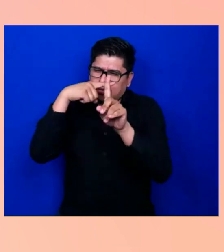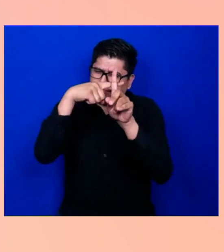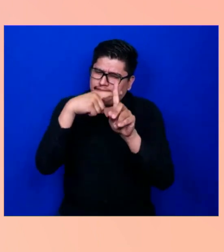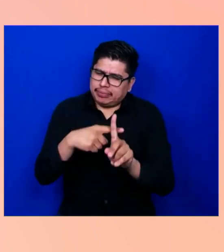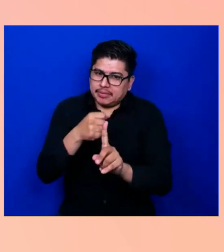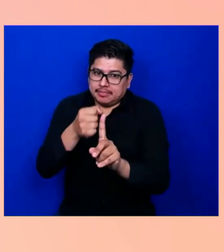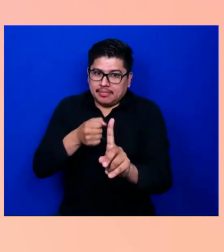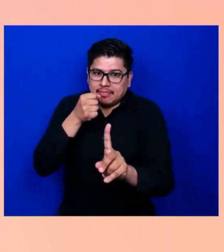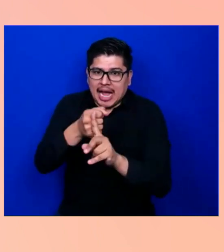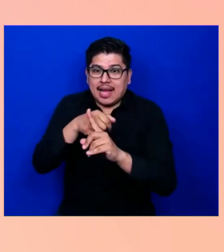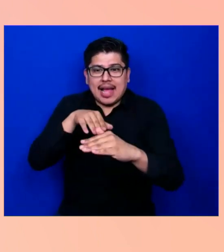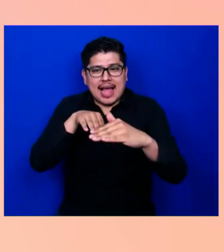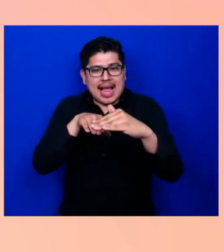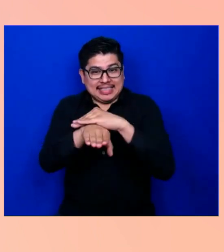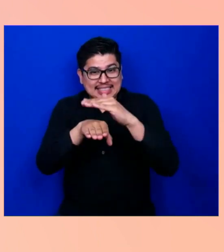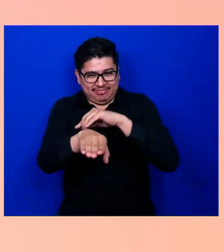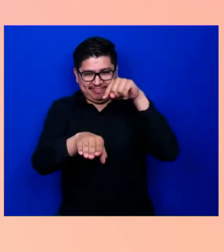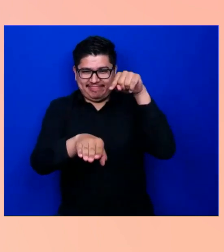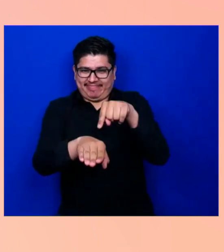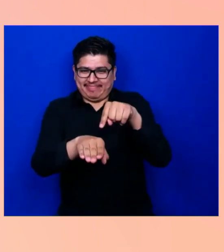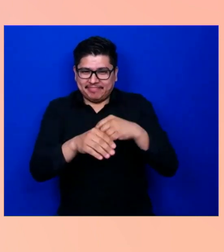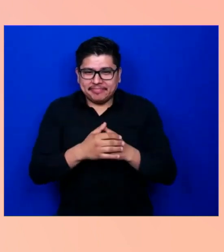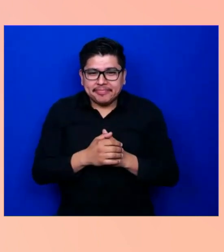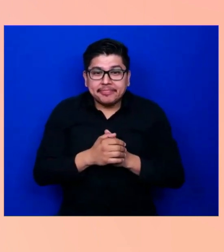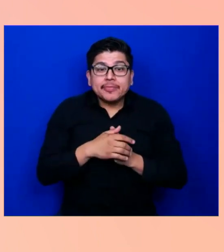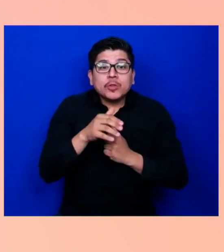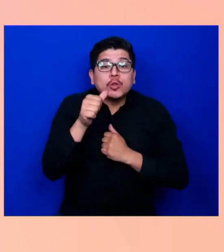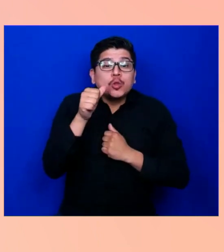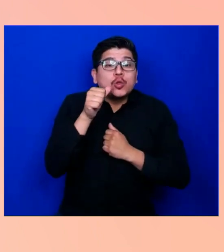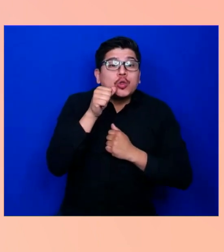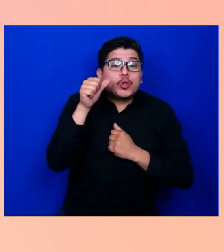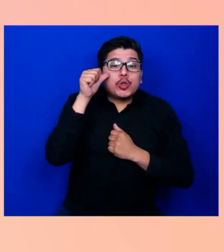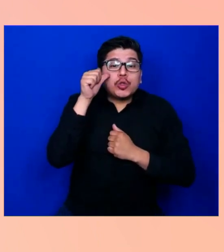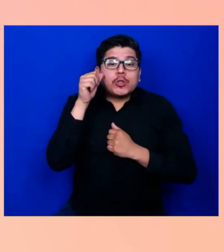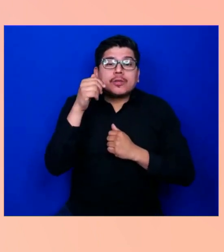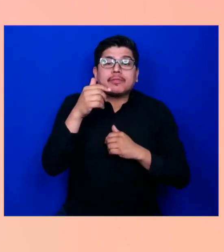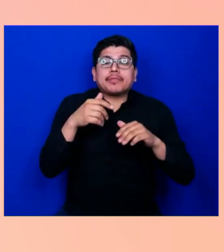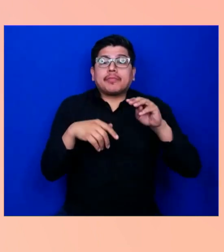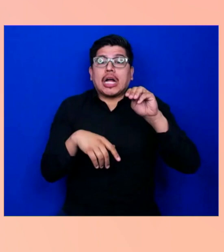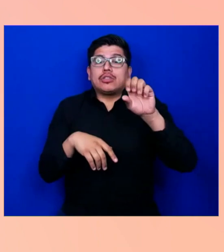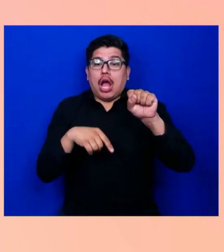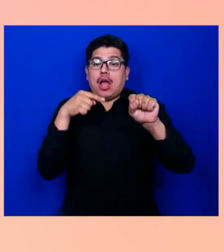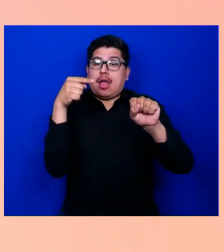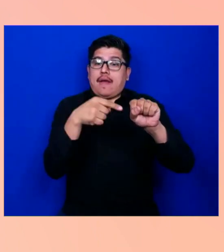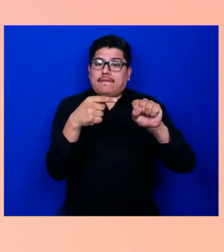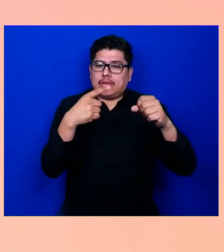Just yesterday, Microsoft announced a public preview for new AI features from